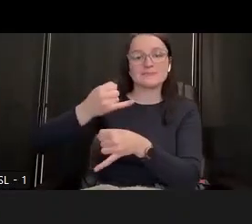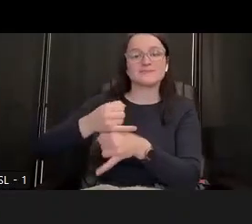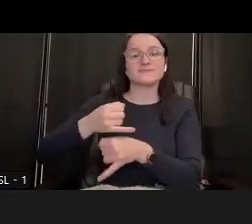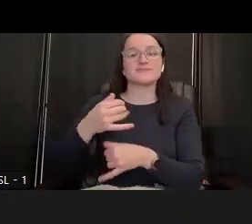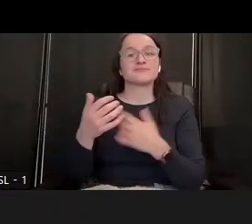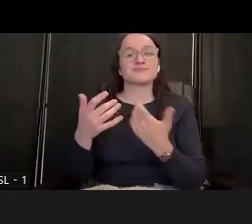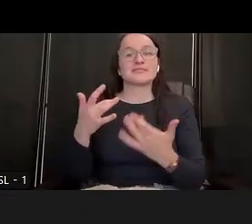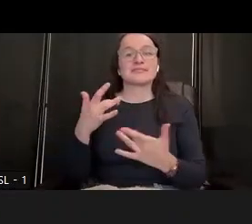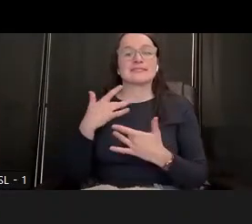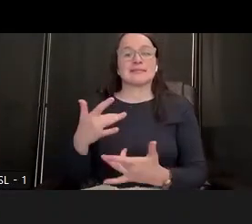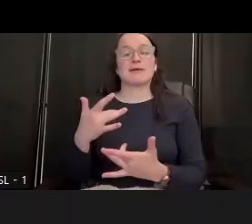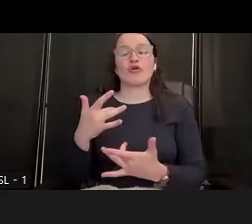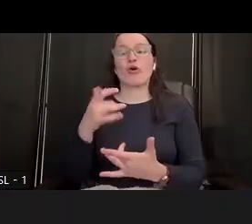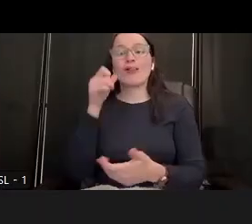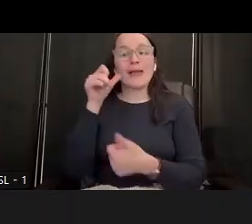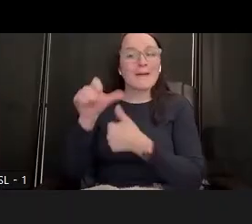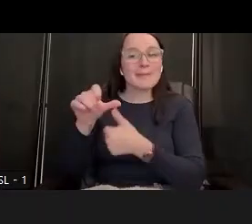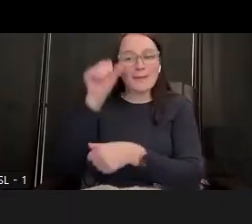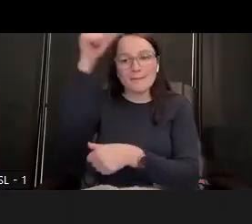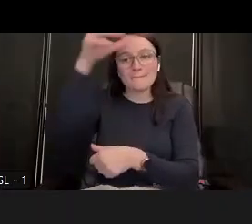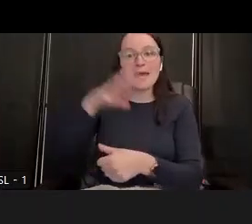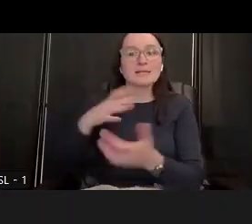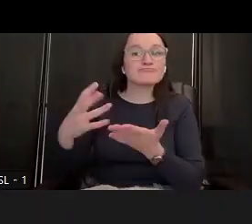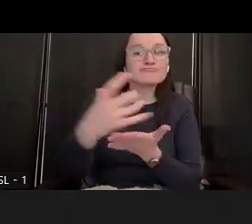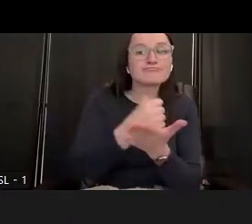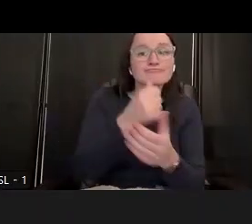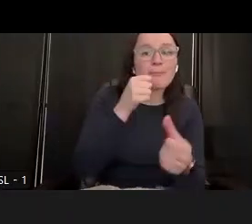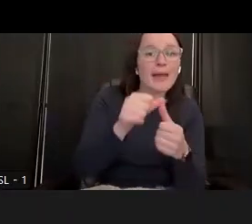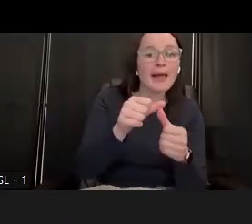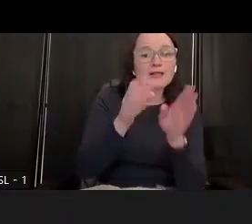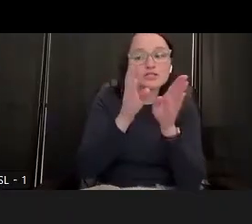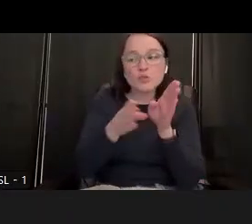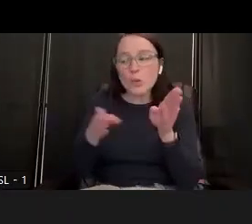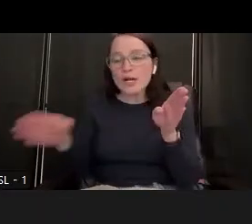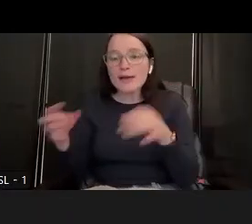to collect mail sort things deliver mail across multiple buildings in this campus.